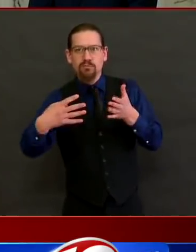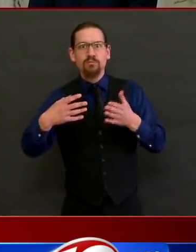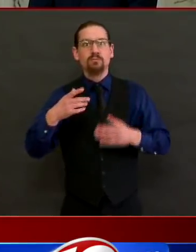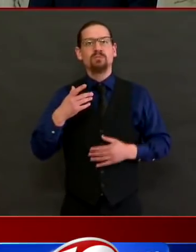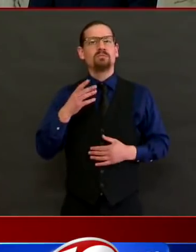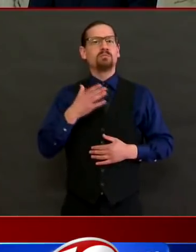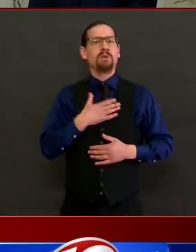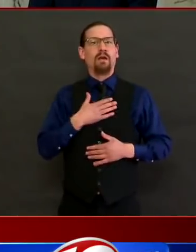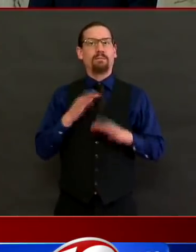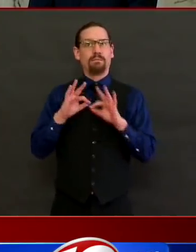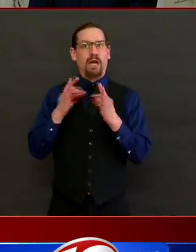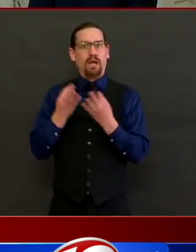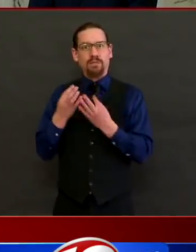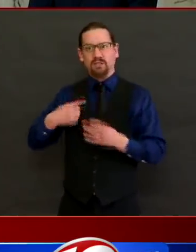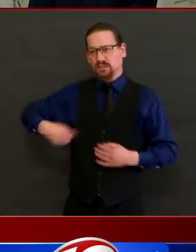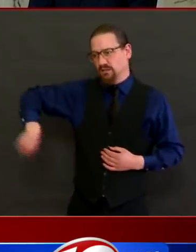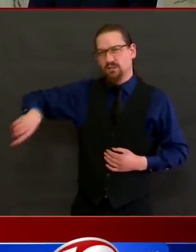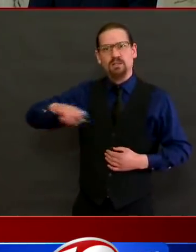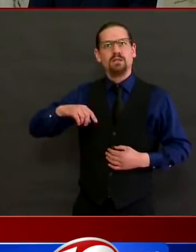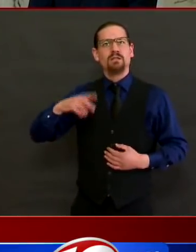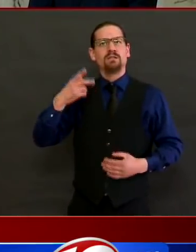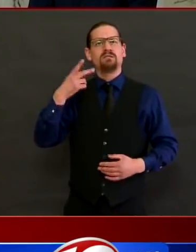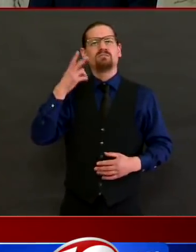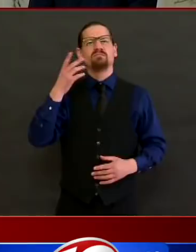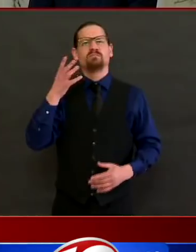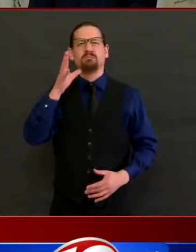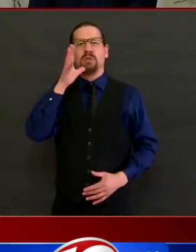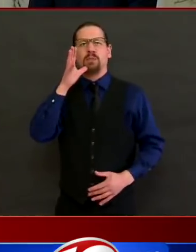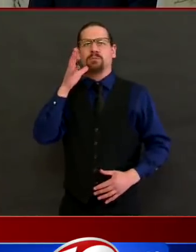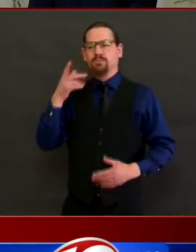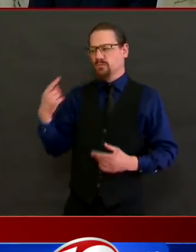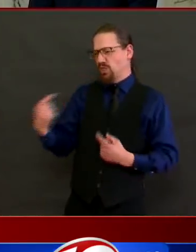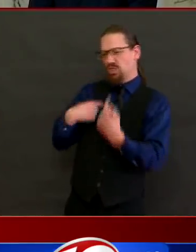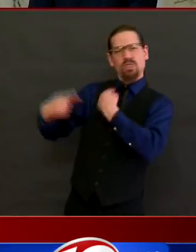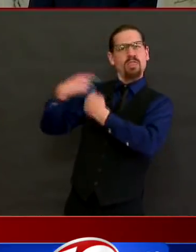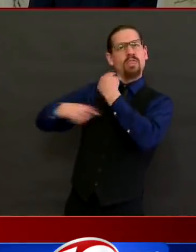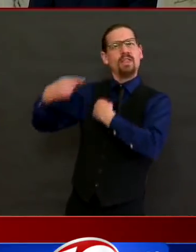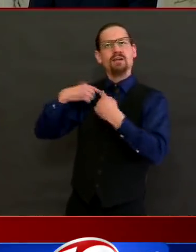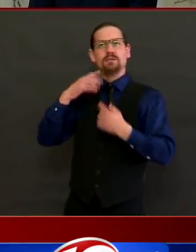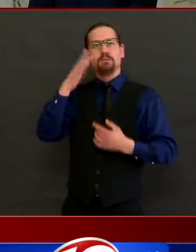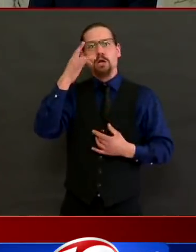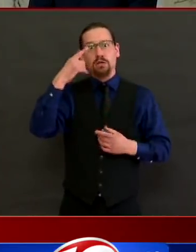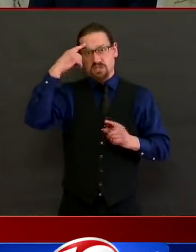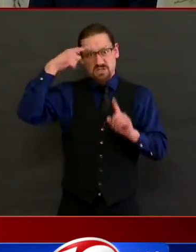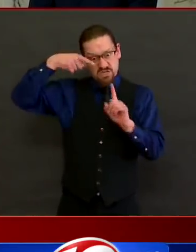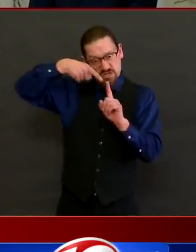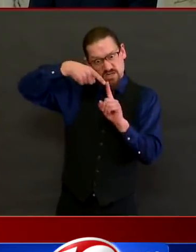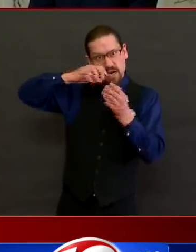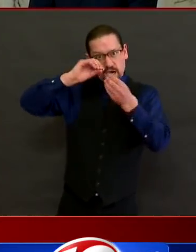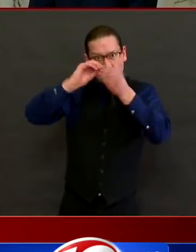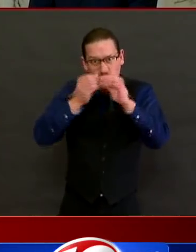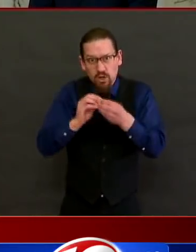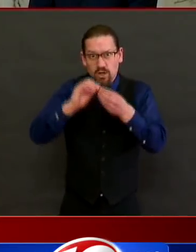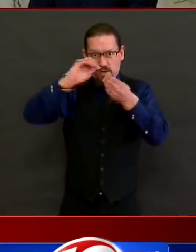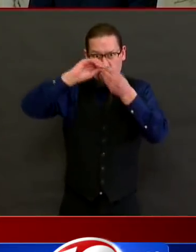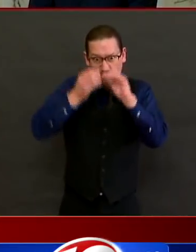BECAUSE THEY SAY I AM A DATA GEEK. I HAVE A LOT OF DEGREES AND ONE OF THEM IS IN ECONOMICS.